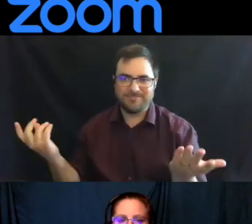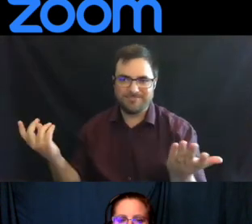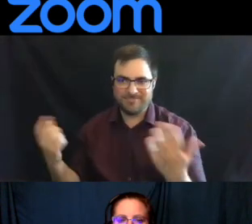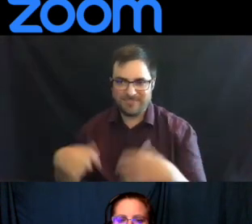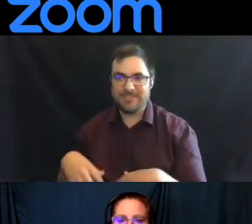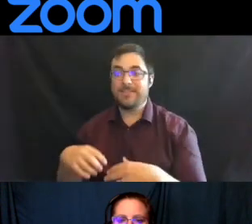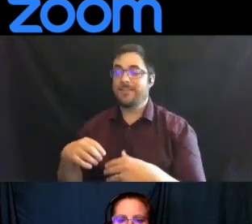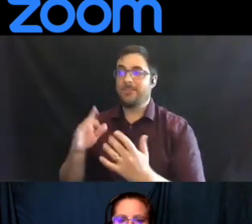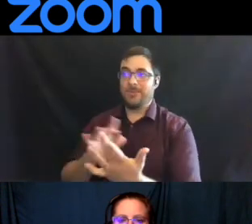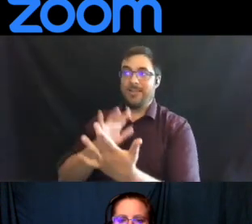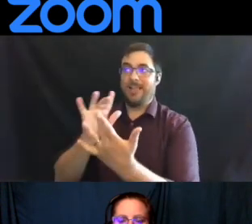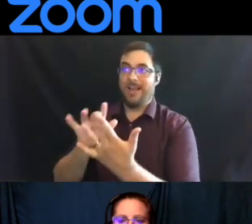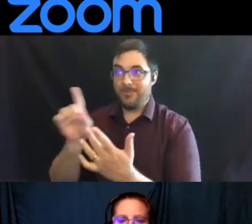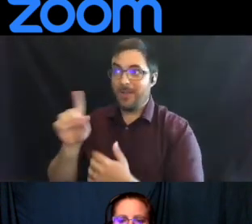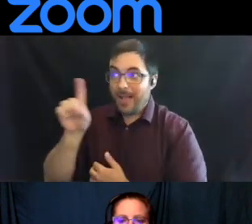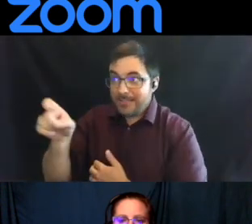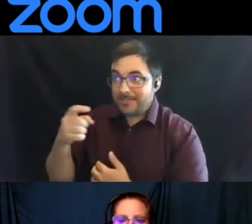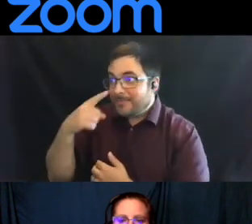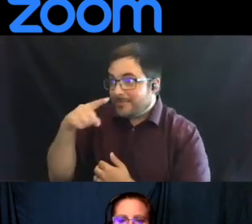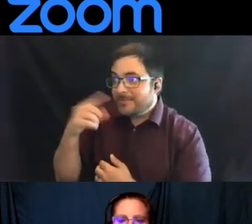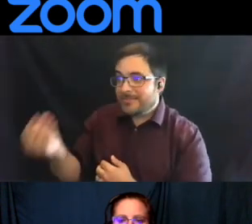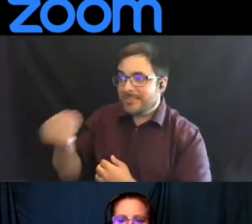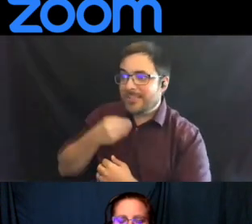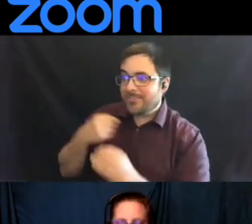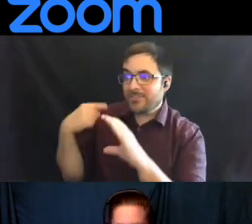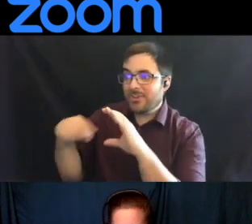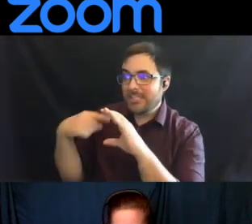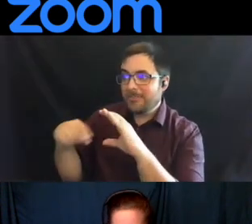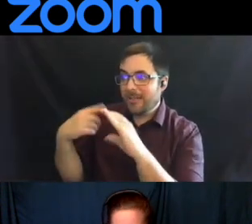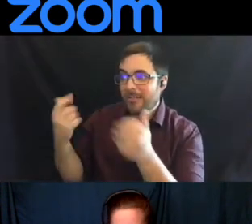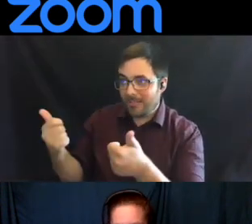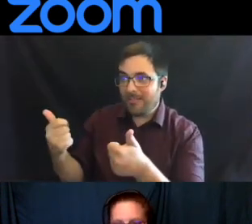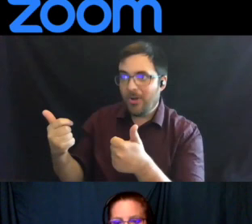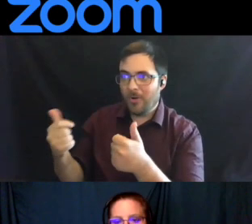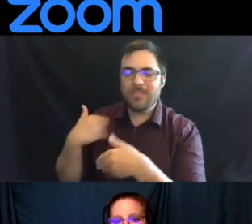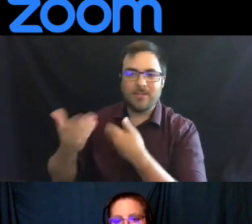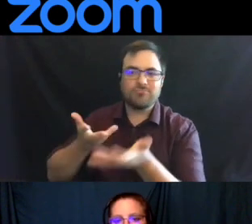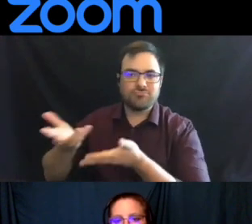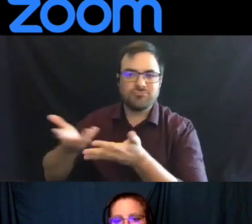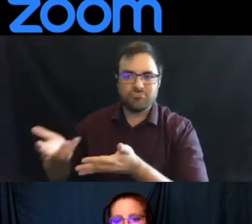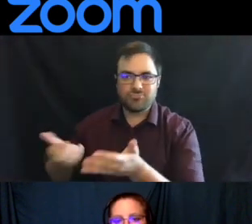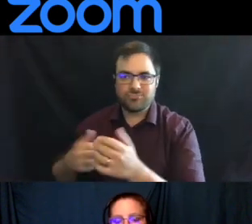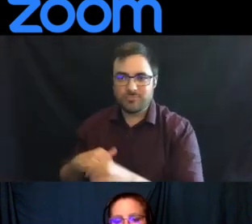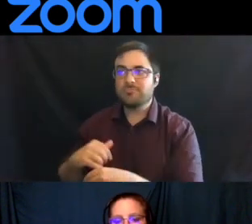we will ask for their email and then the majority of them give us their email.